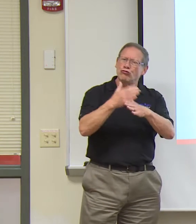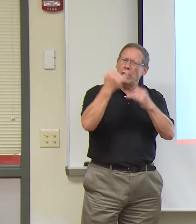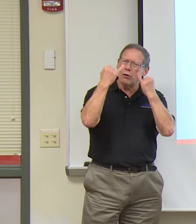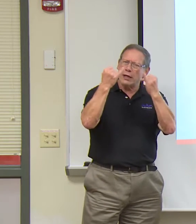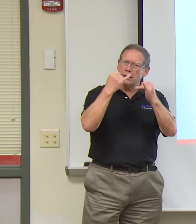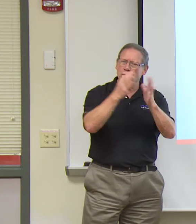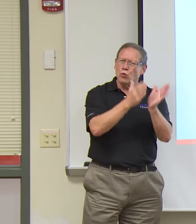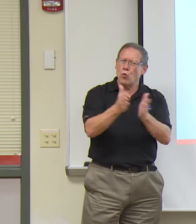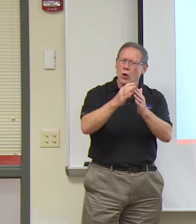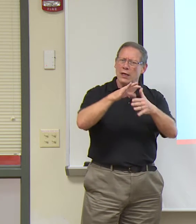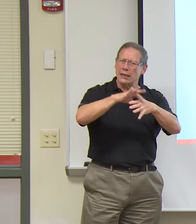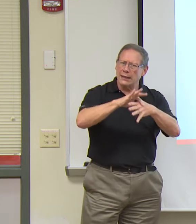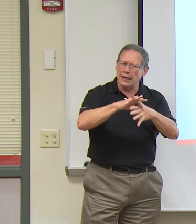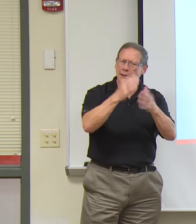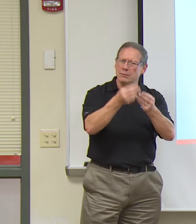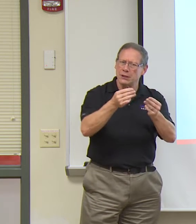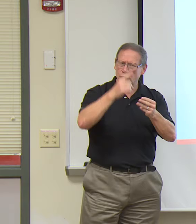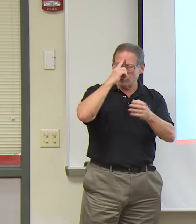to keep you and your students from going crazy.